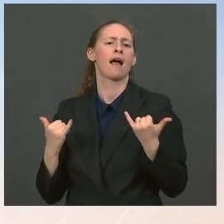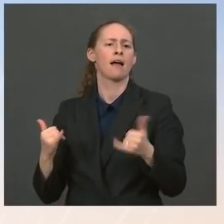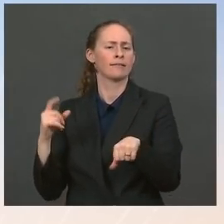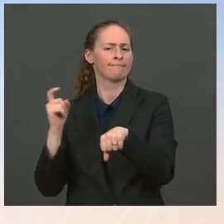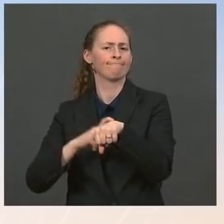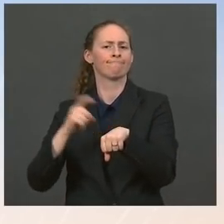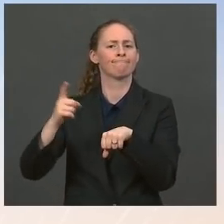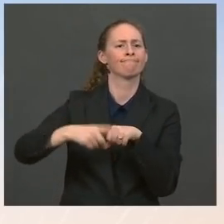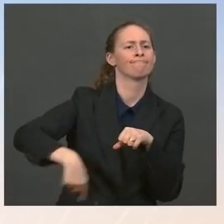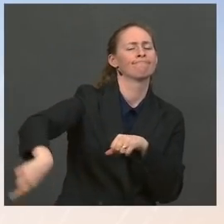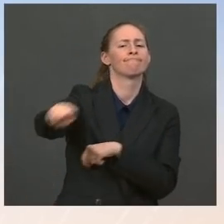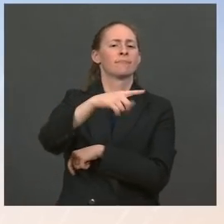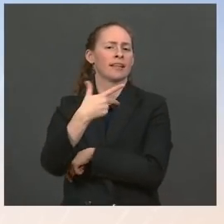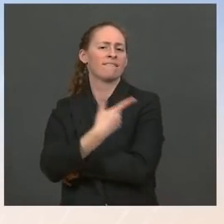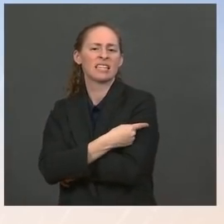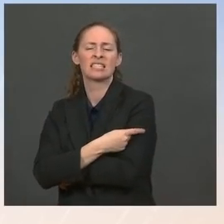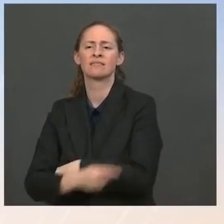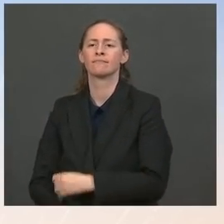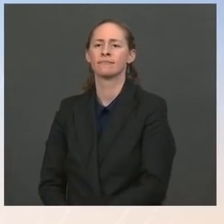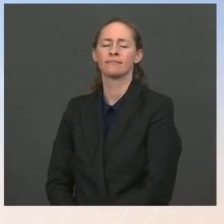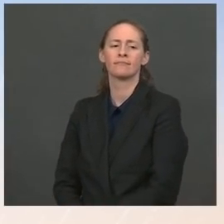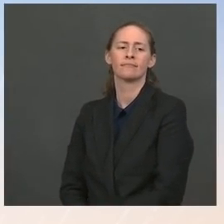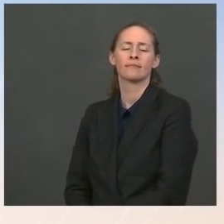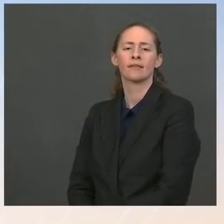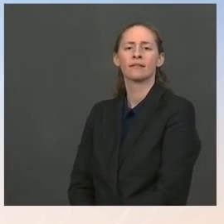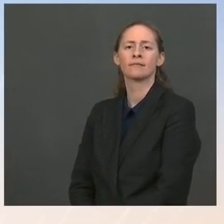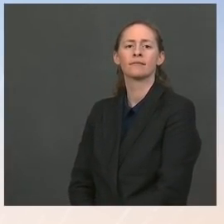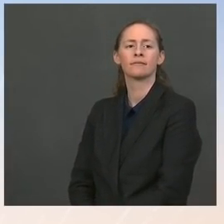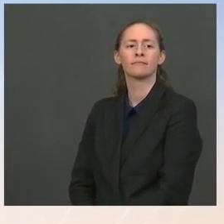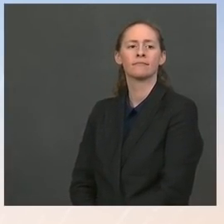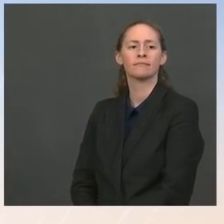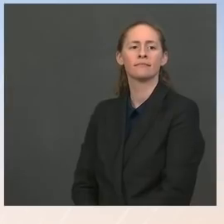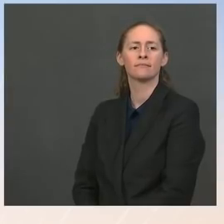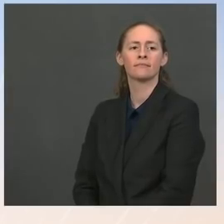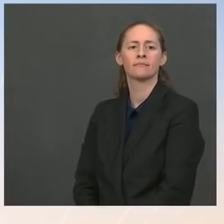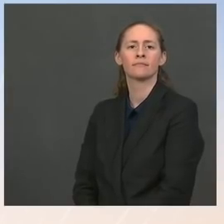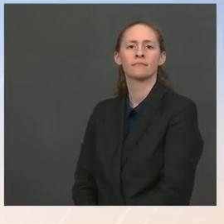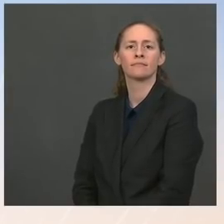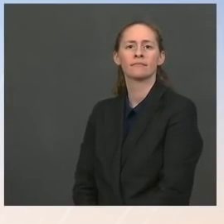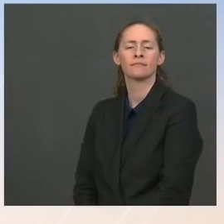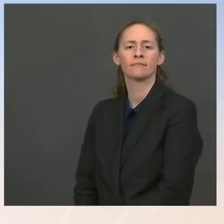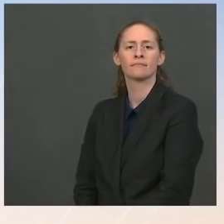The Press: And can I just follow up on Kaitlan's question to Secretary Buttigieg earlier? What will the President's sales pitch